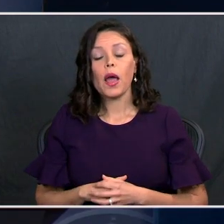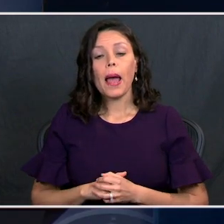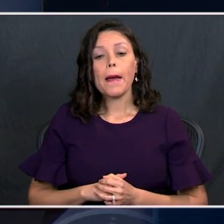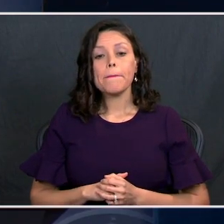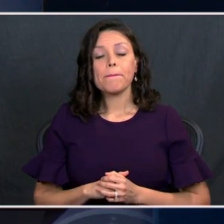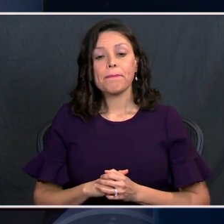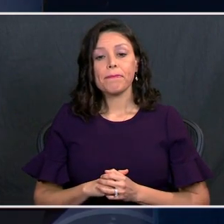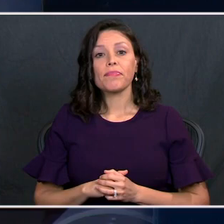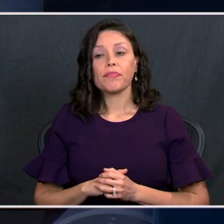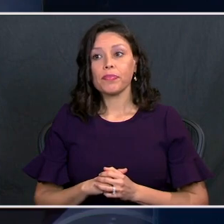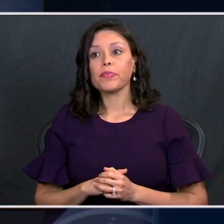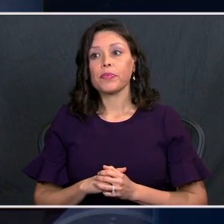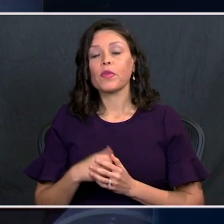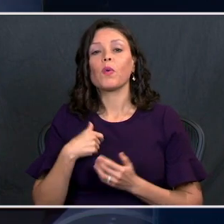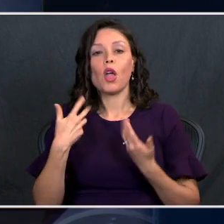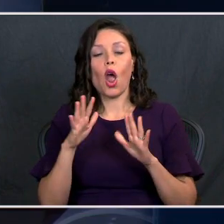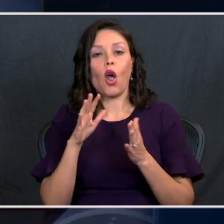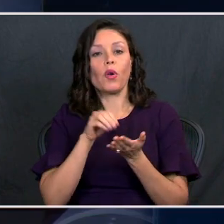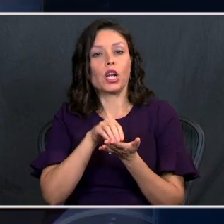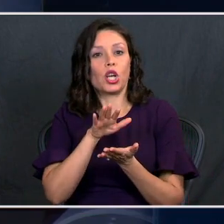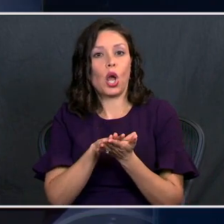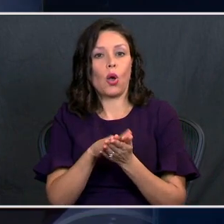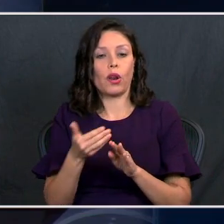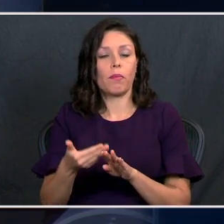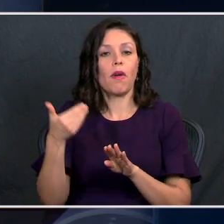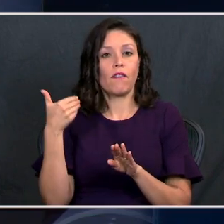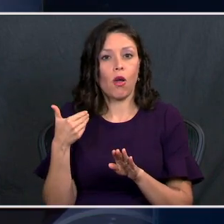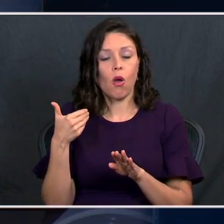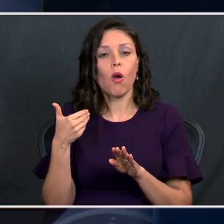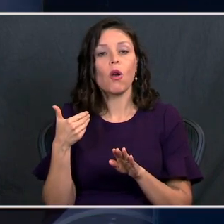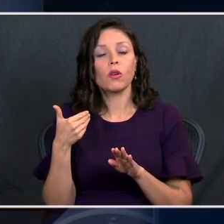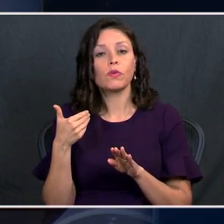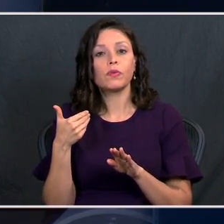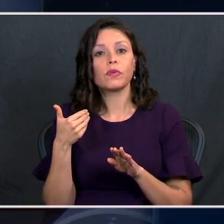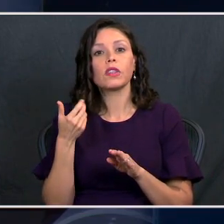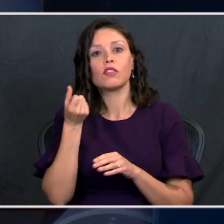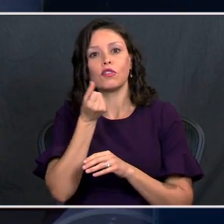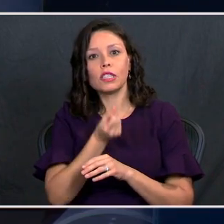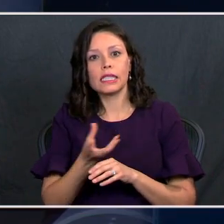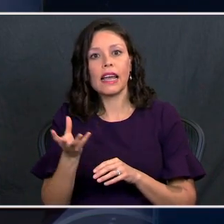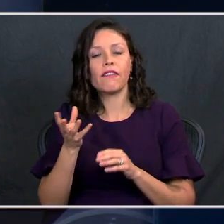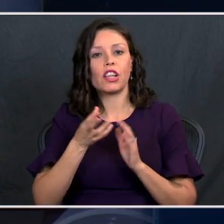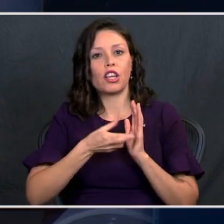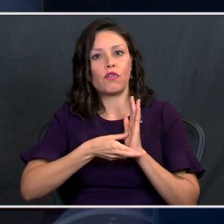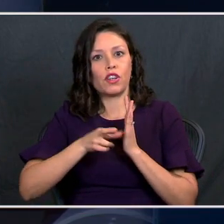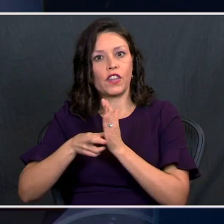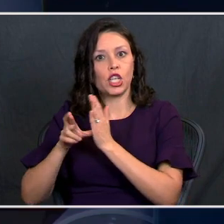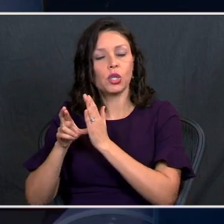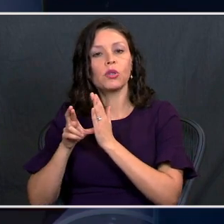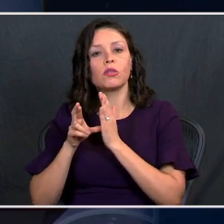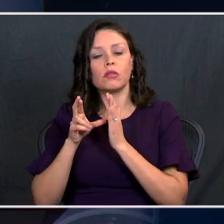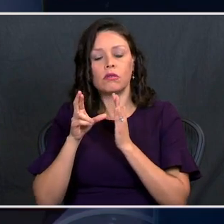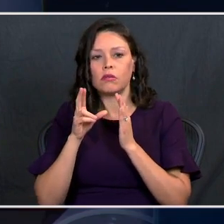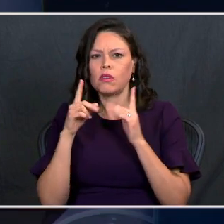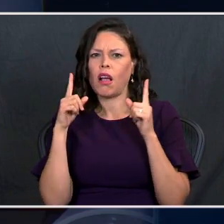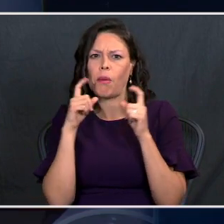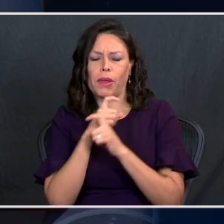As you -- as we've noted in here previously, we -- there are a number of reviews, complex reviews -- interagency reviews, I should say,